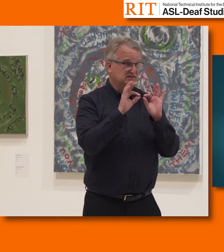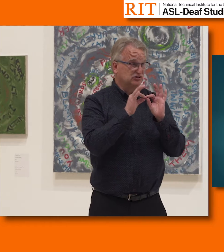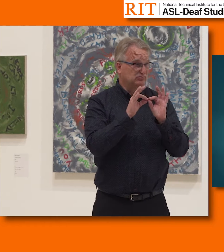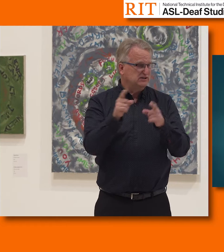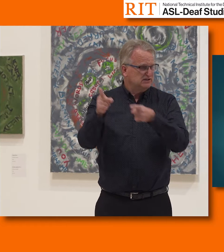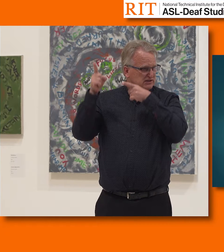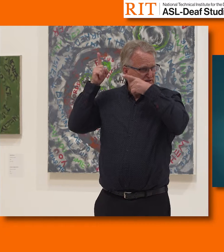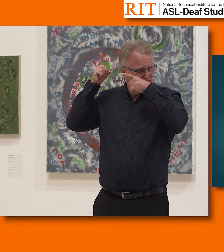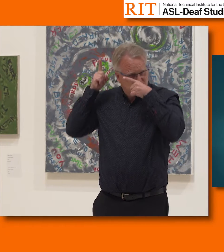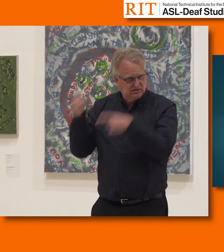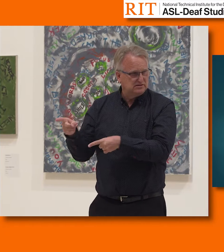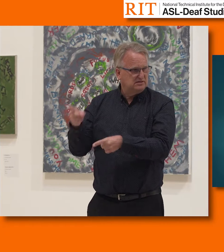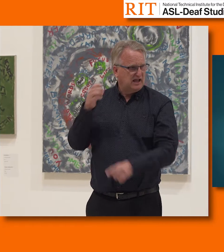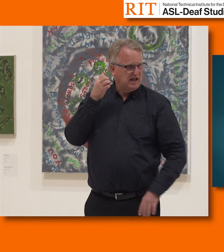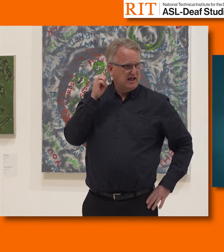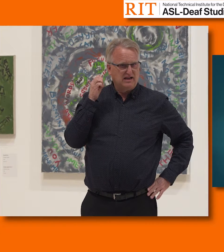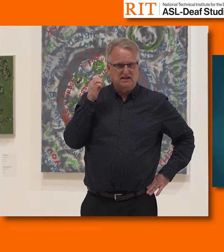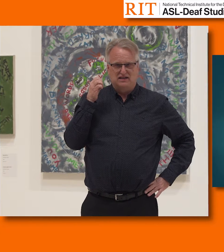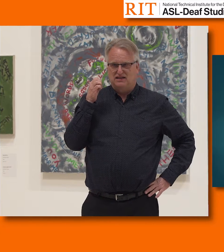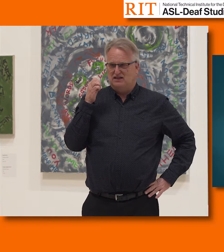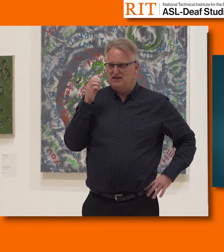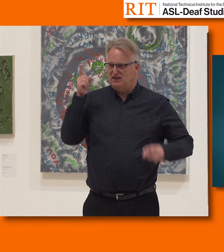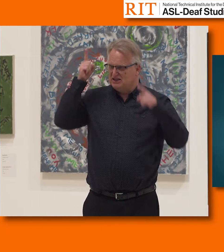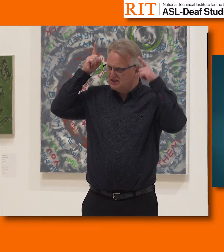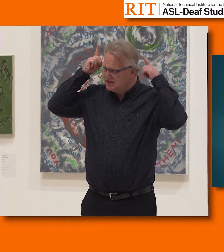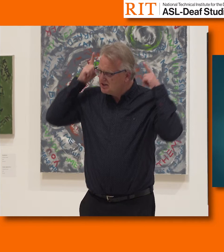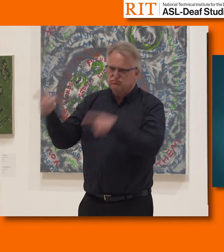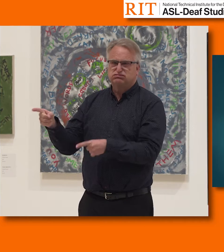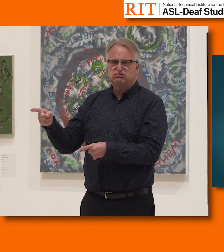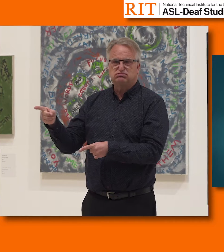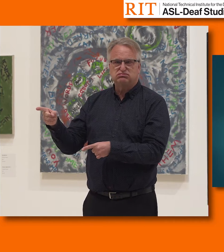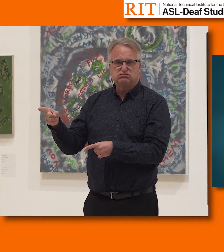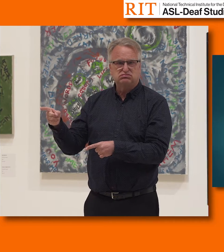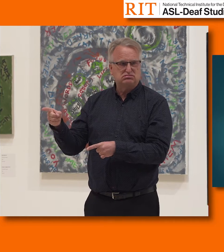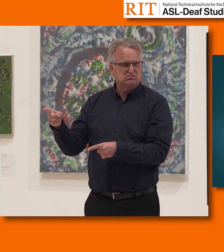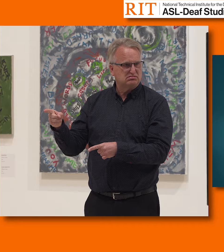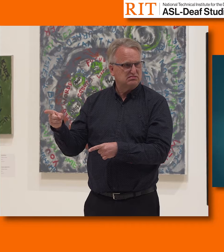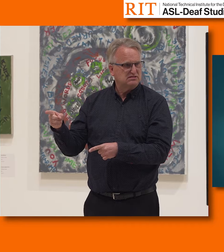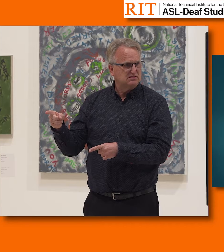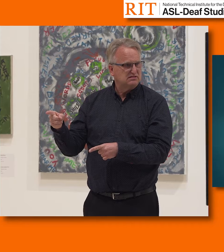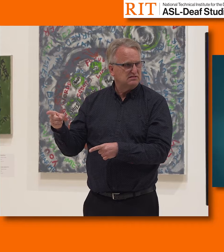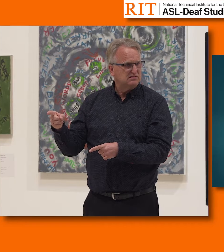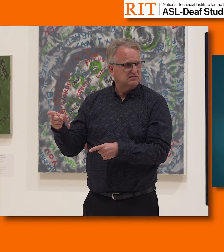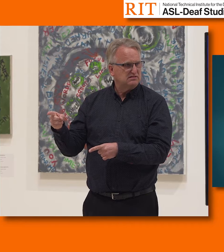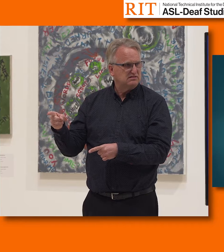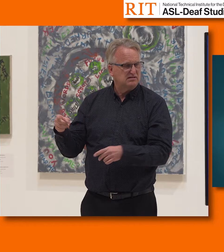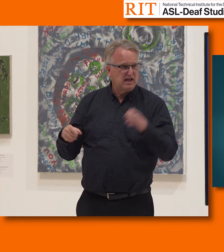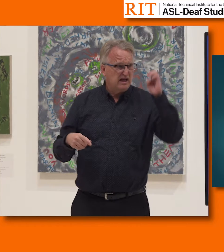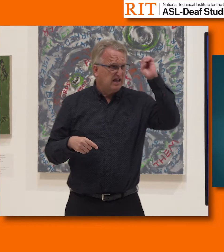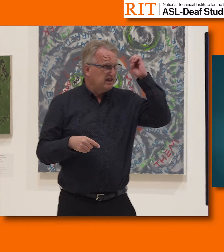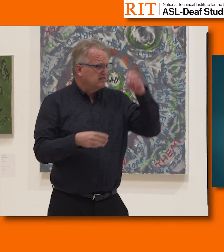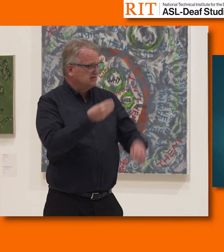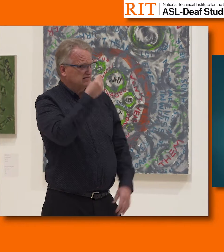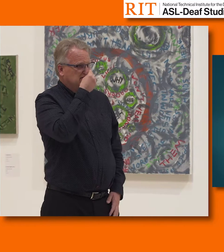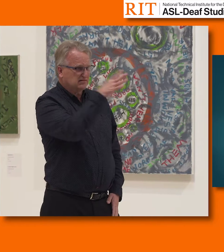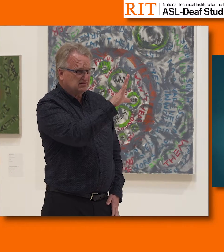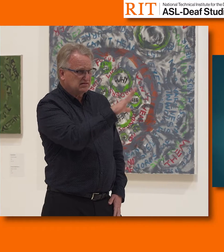to ensure that there was access to communication. And I'm indebted to Ellie. But the interpreters hated her.